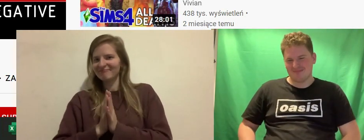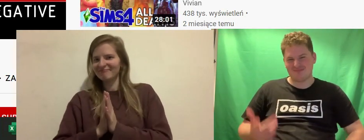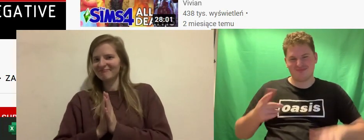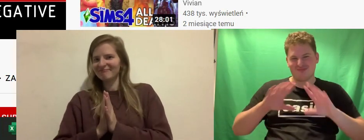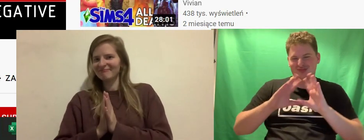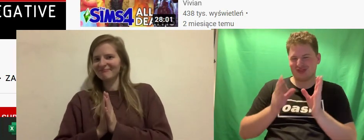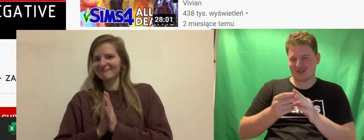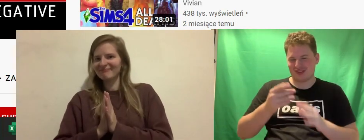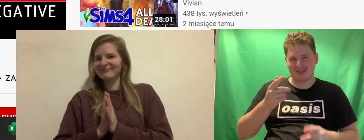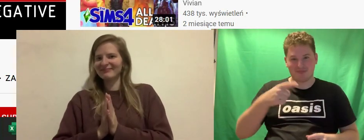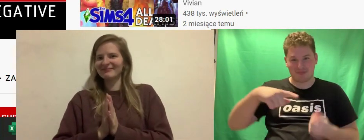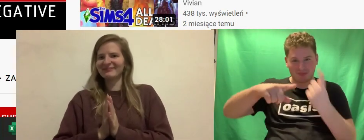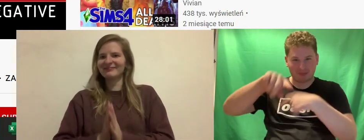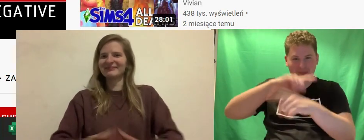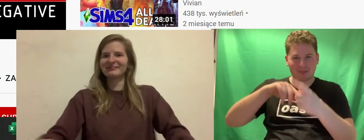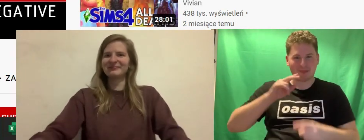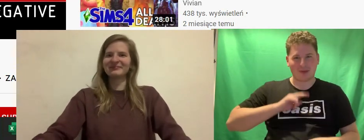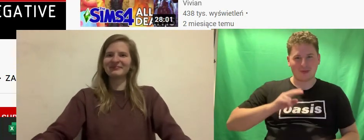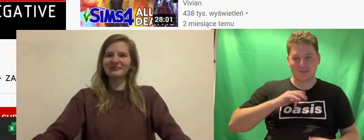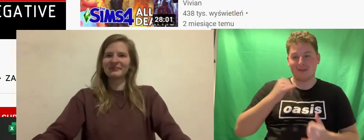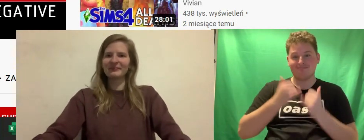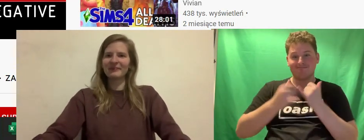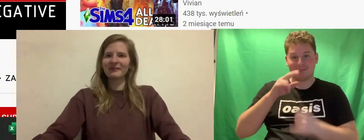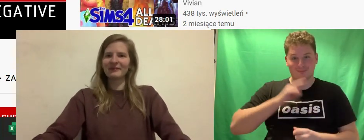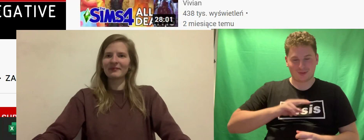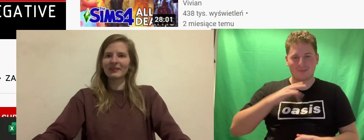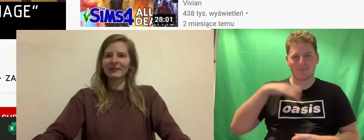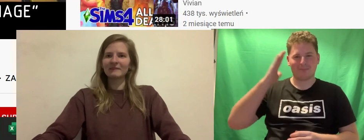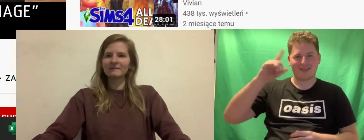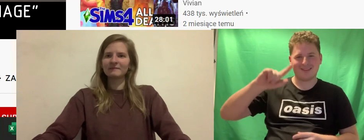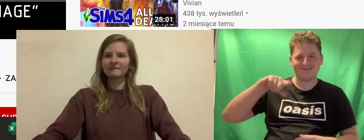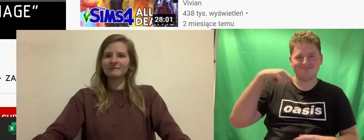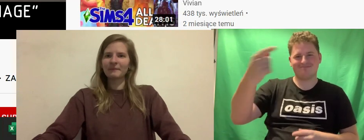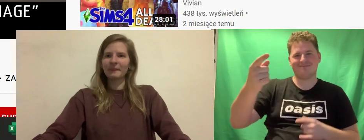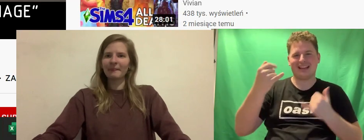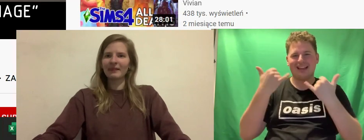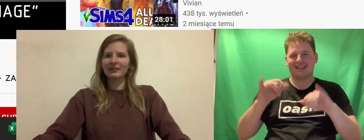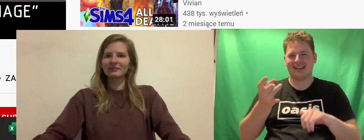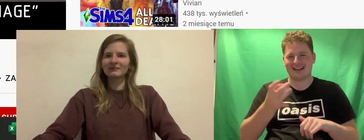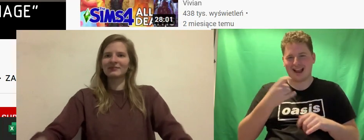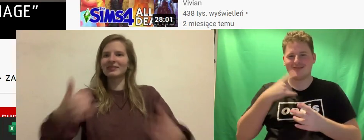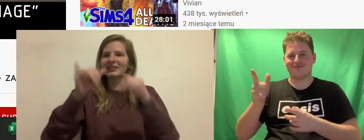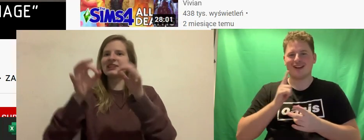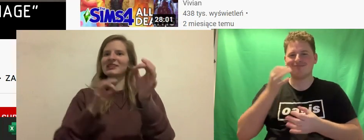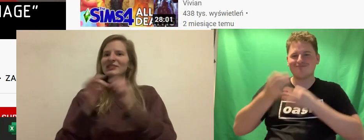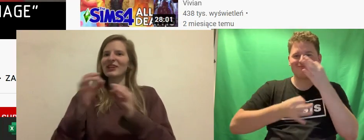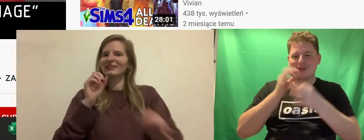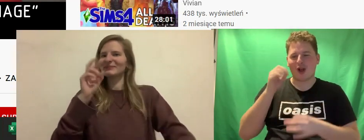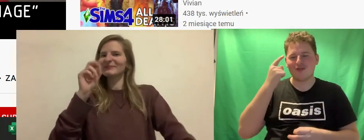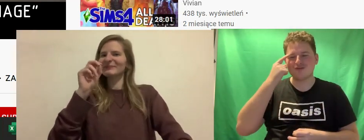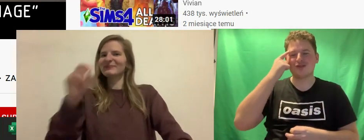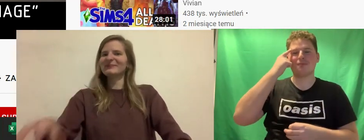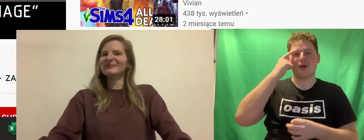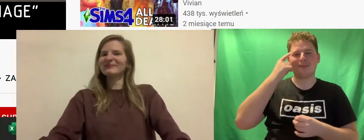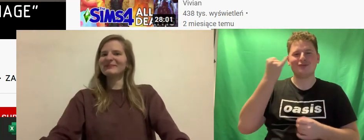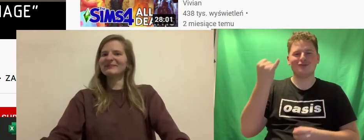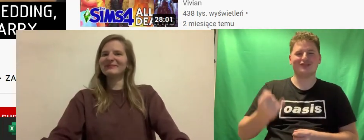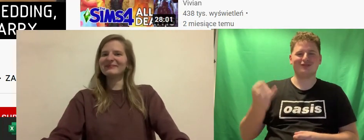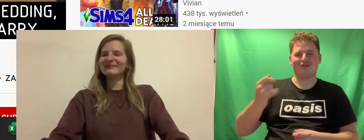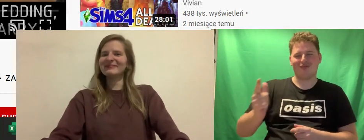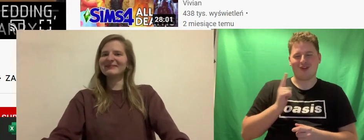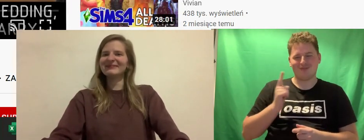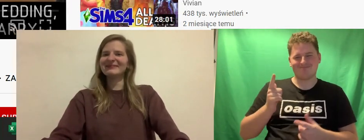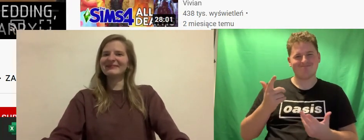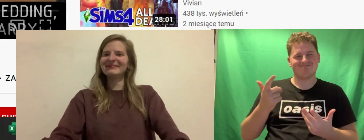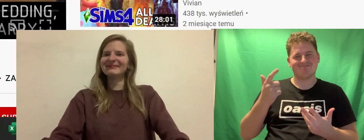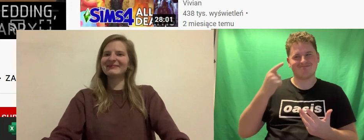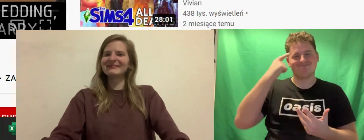A: if you like it, let us know! It may be that we will still talk about other games and games of our childhood